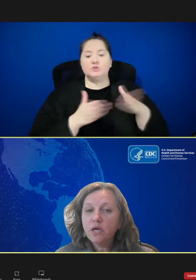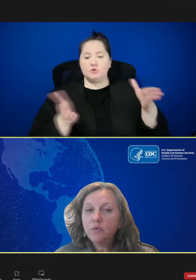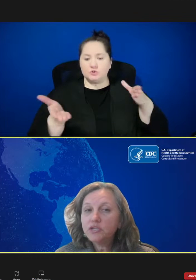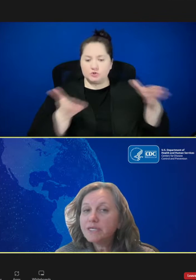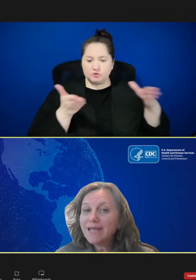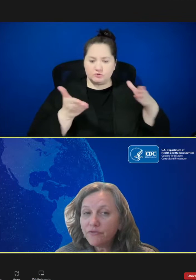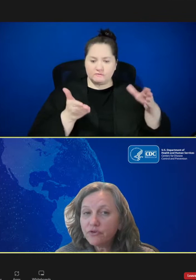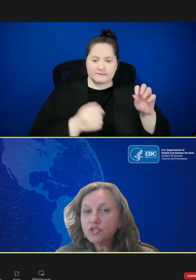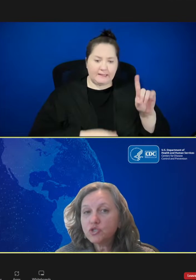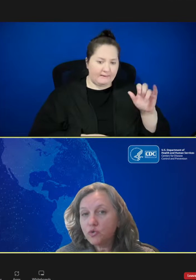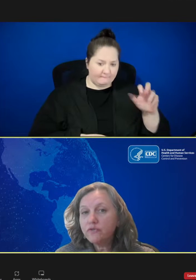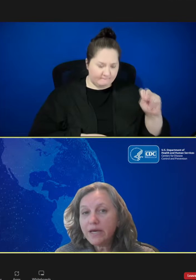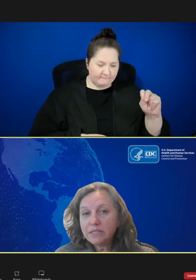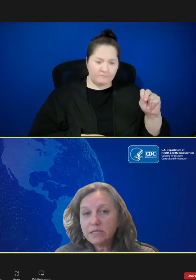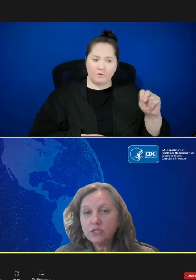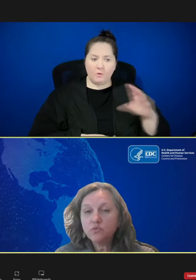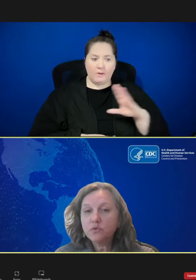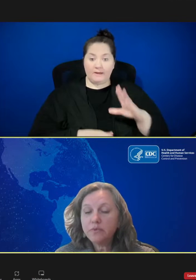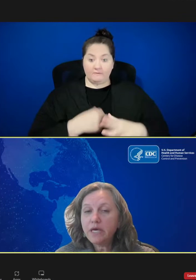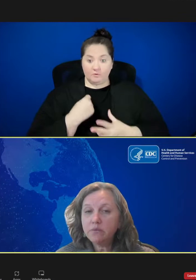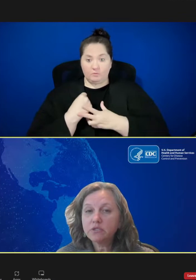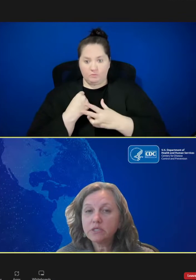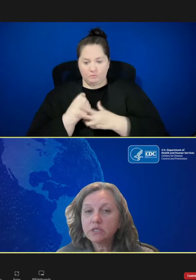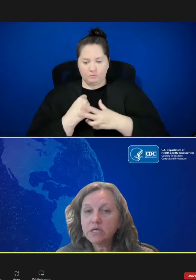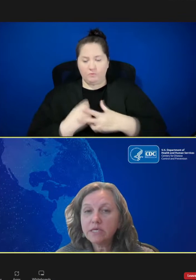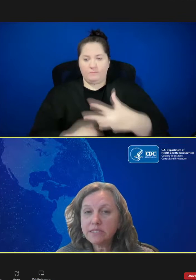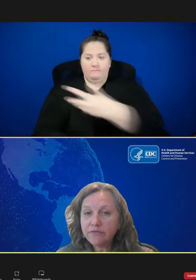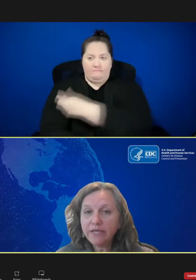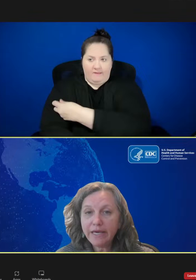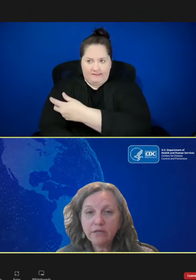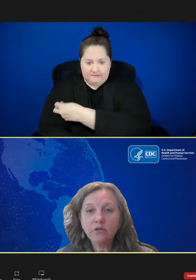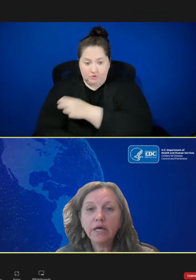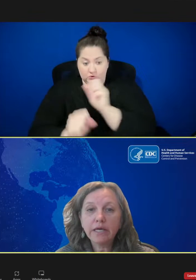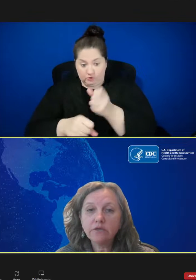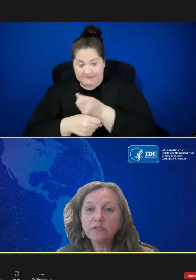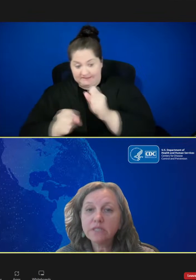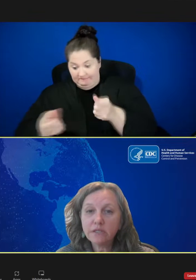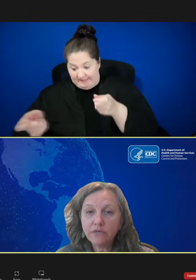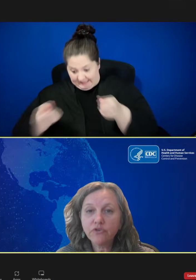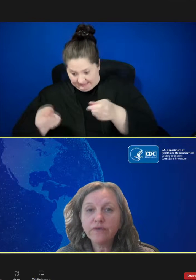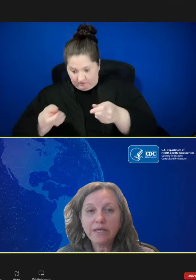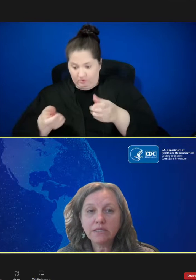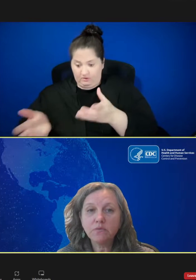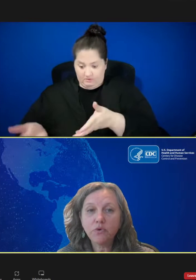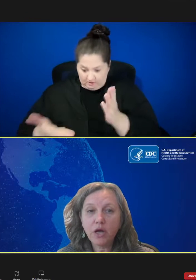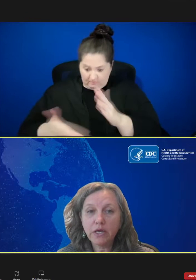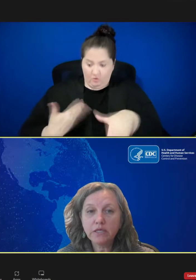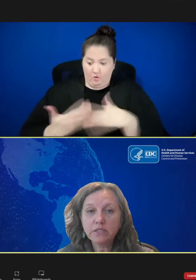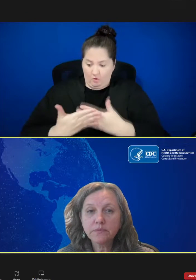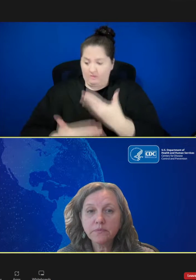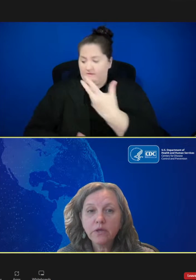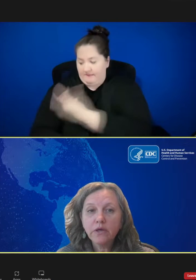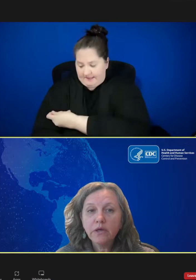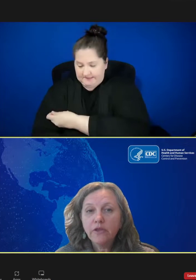which had never stored vaccines, would be able to safely handle and deliver vaccine products.